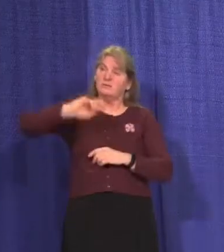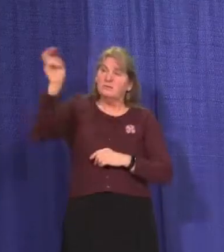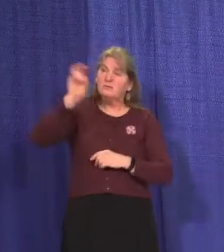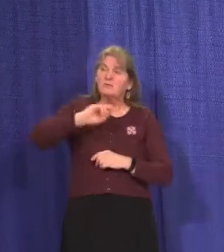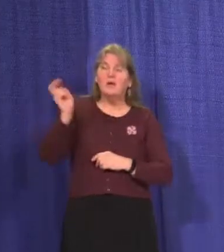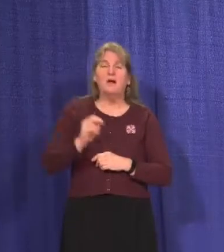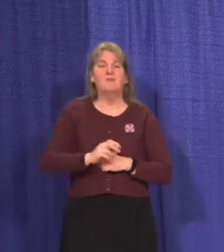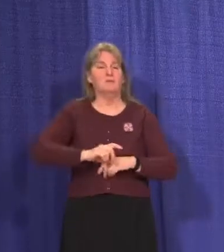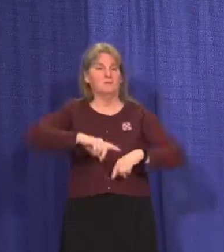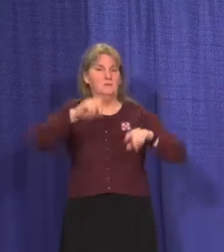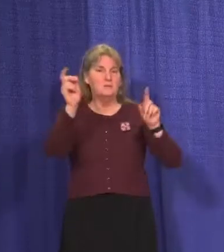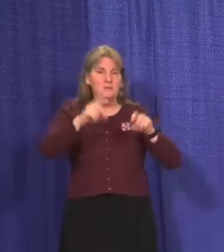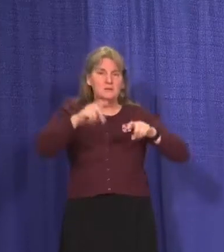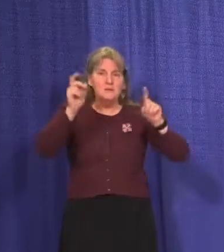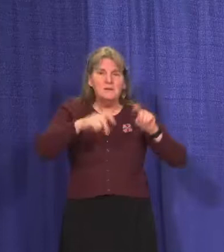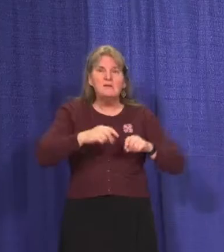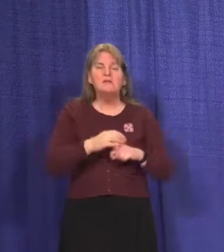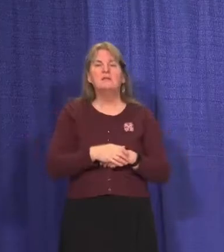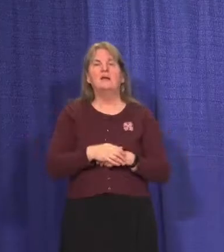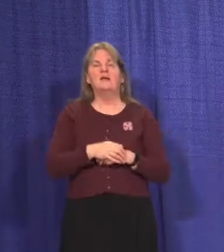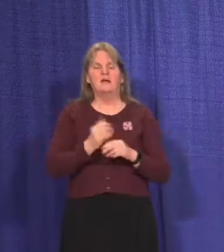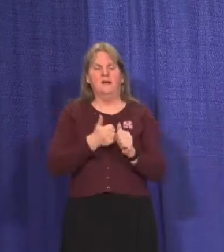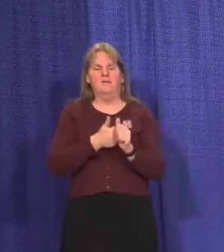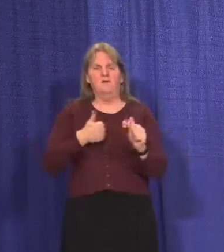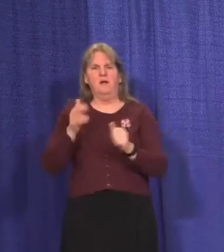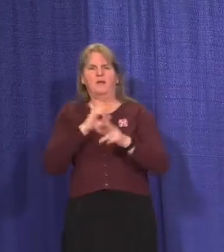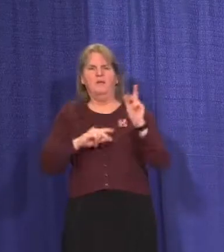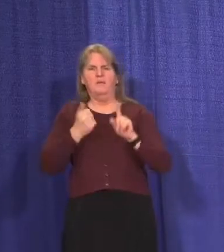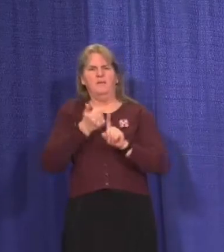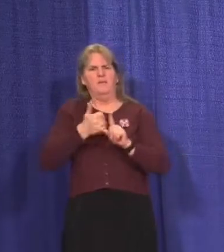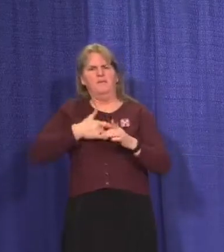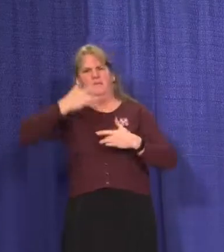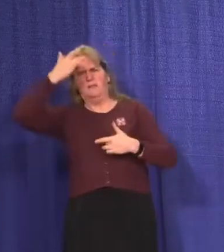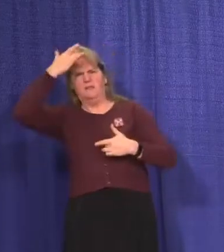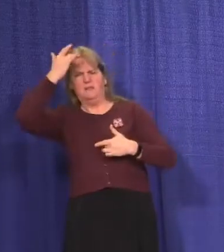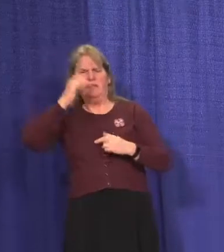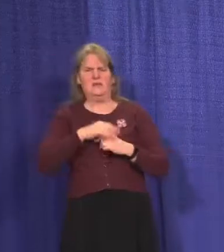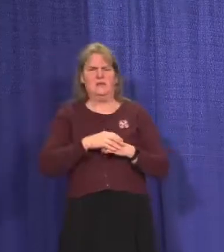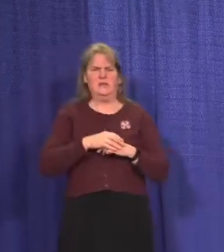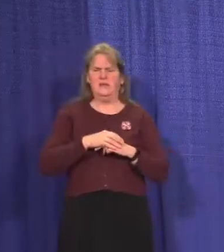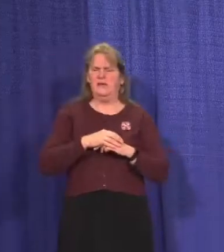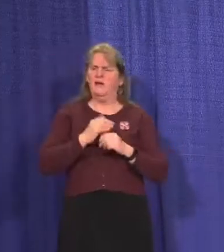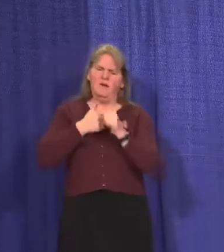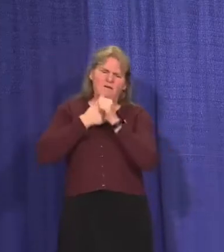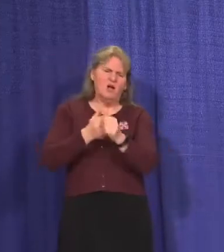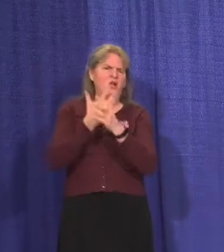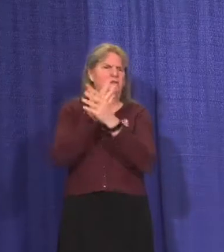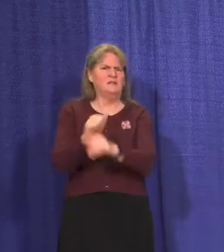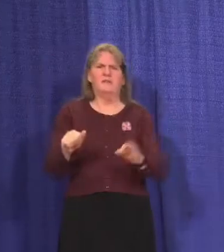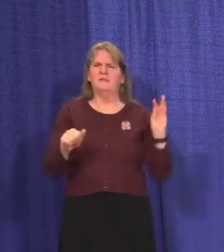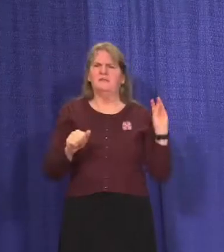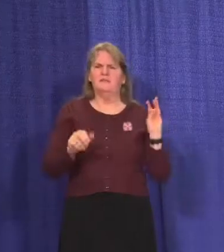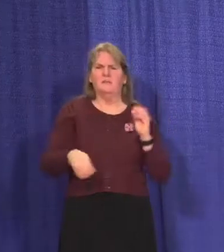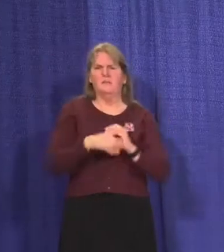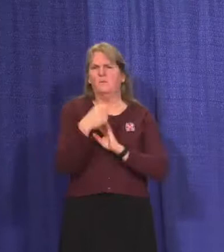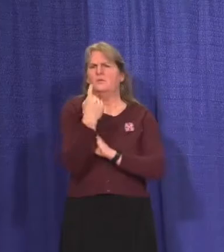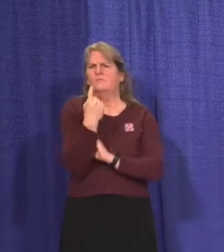stay away from others when sake. Of serving all of safe six plus one. These choices could well